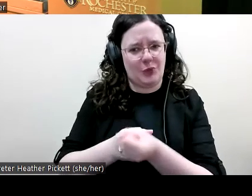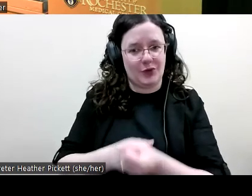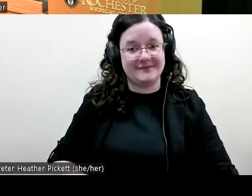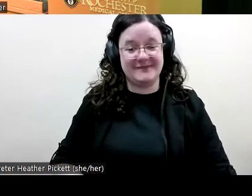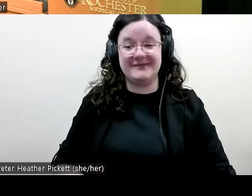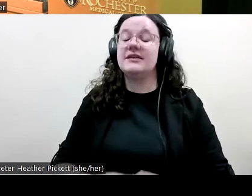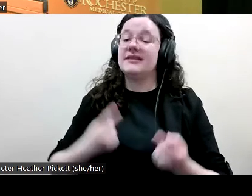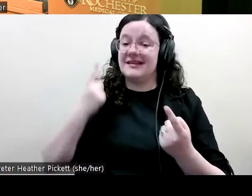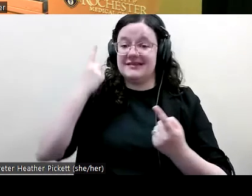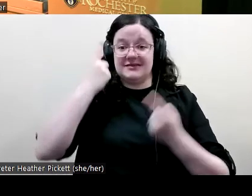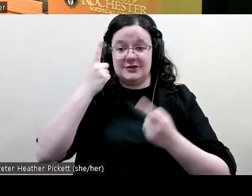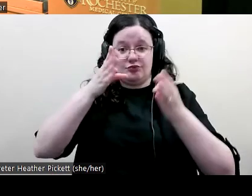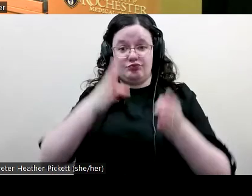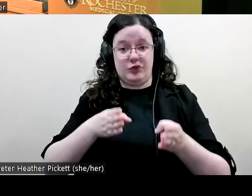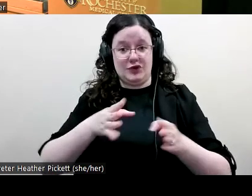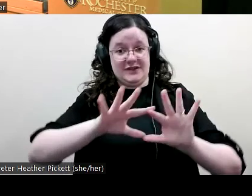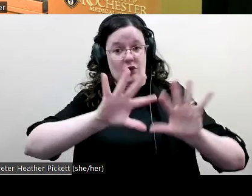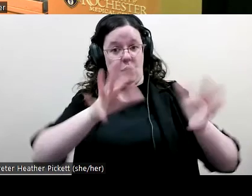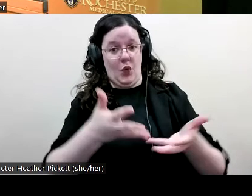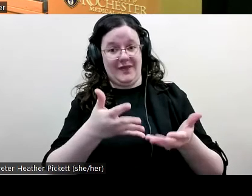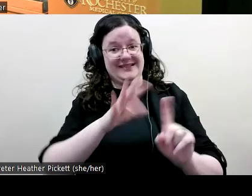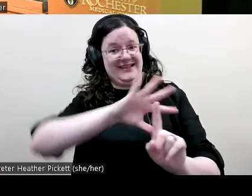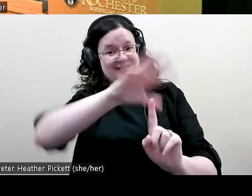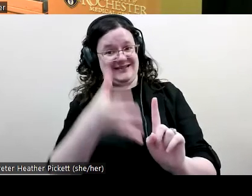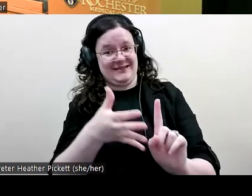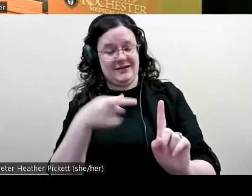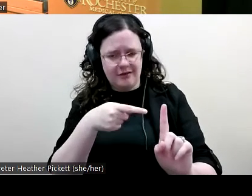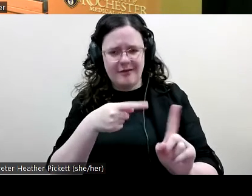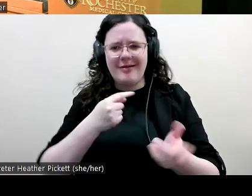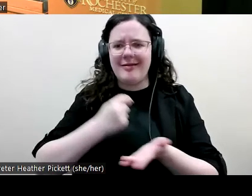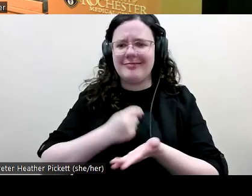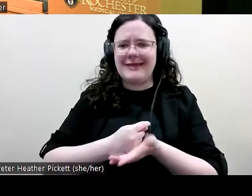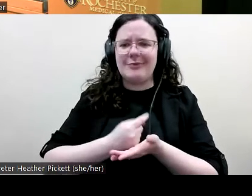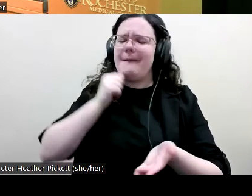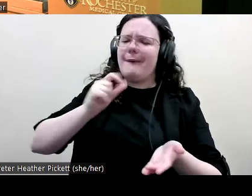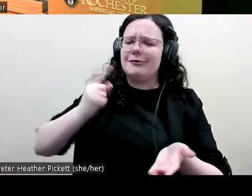not just you know therapy not just medication but really holistically about are they lonely